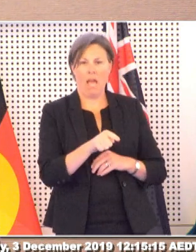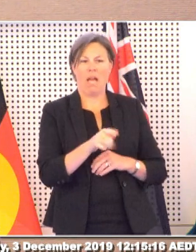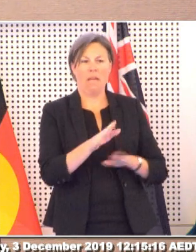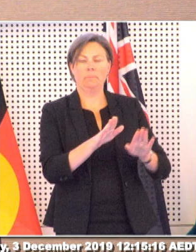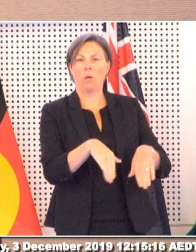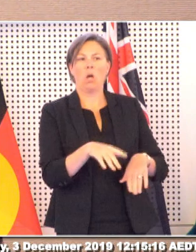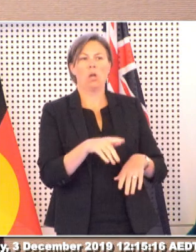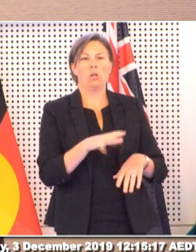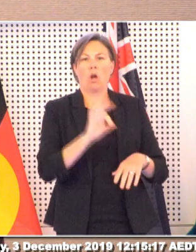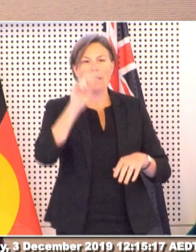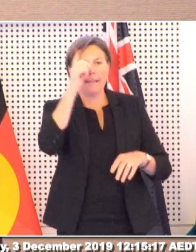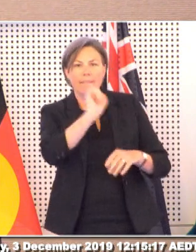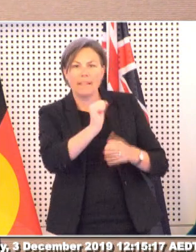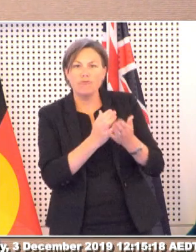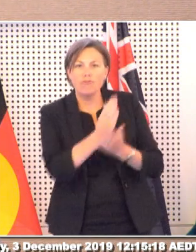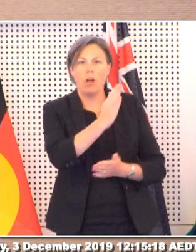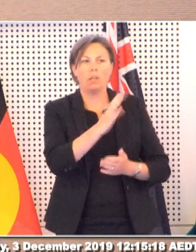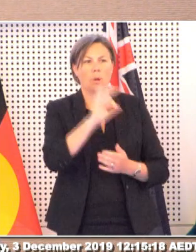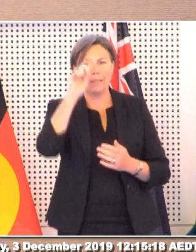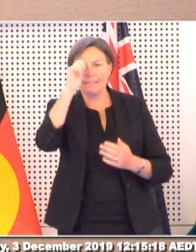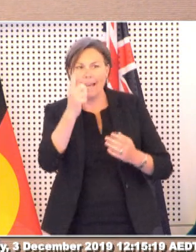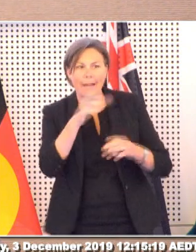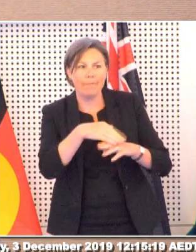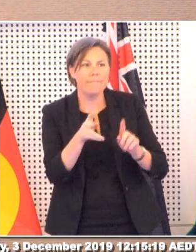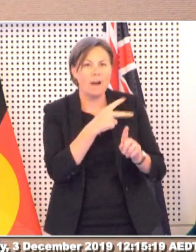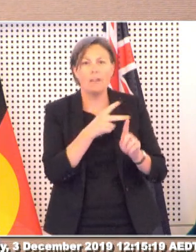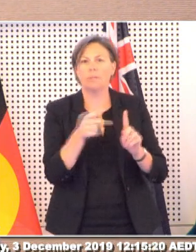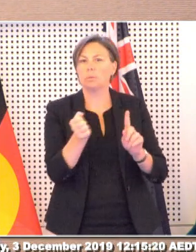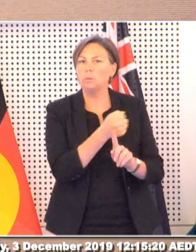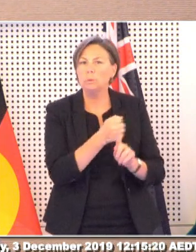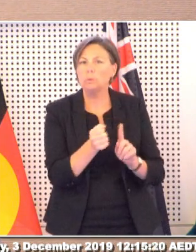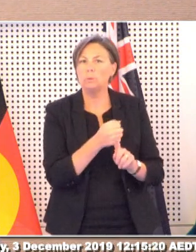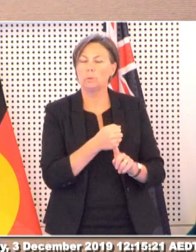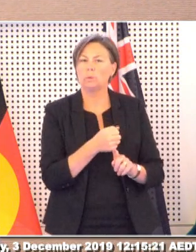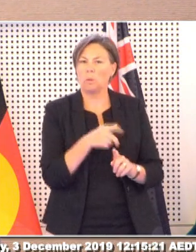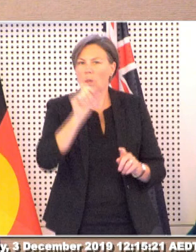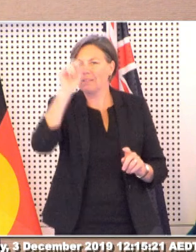to know very much about violence and abuse and neglect, or to understand it.